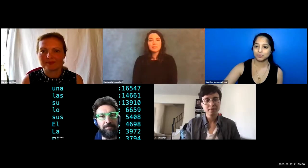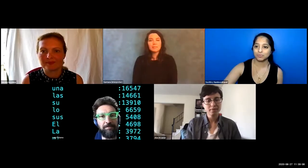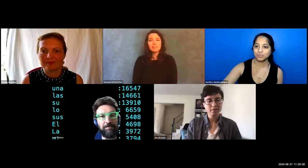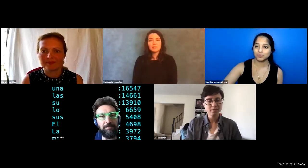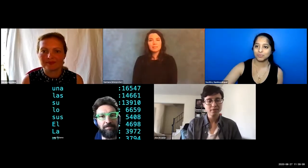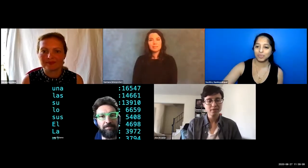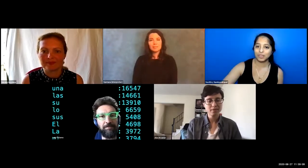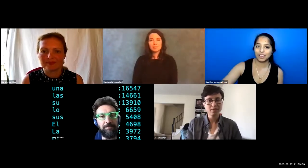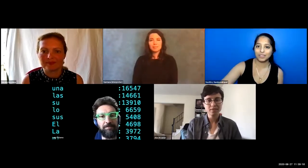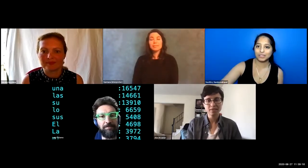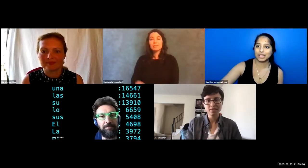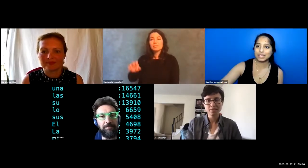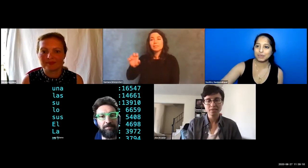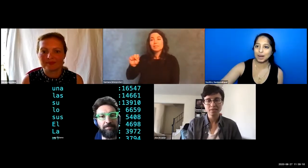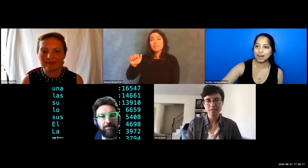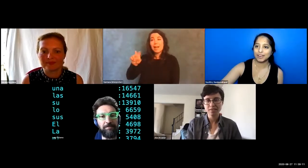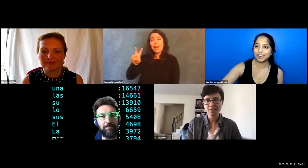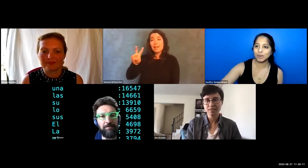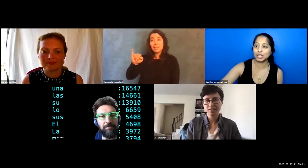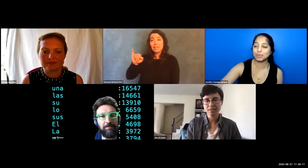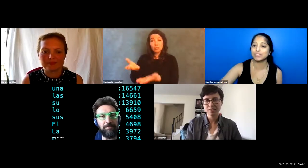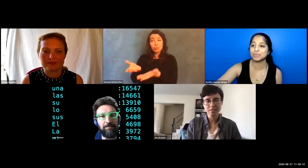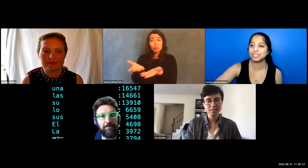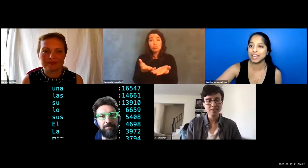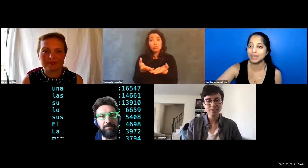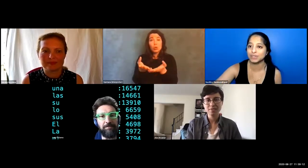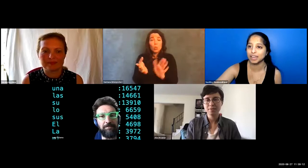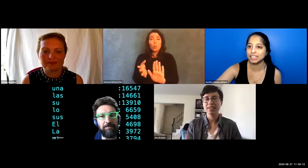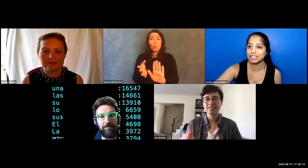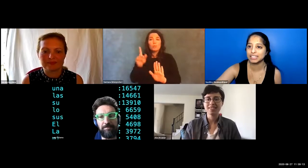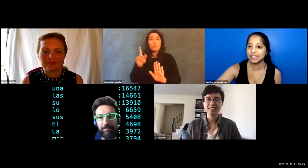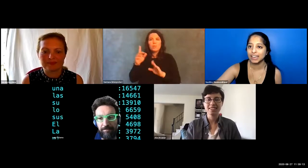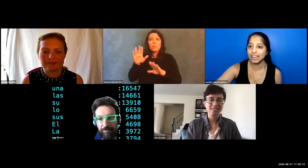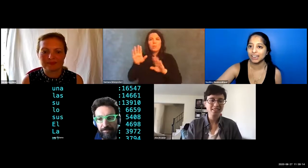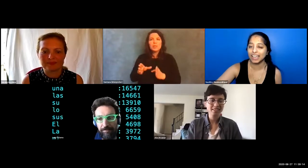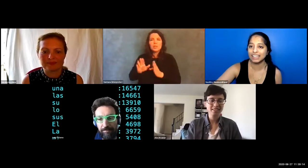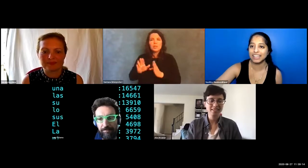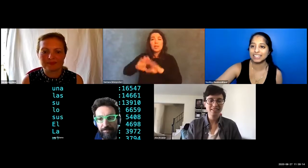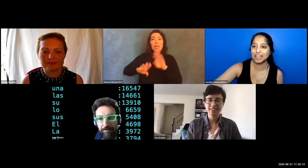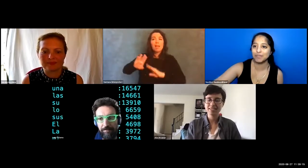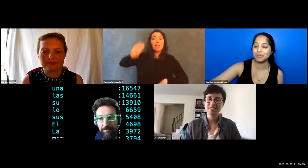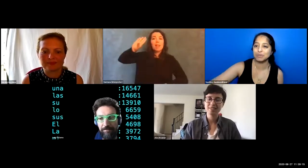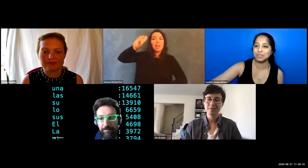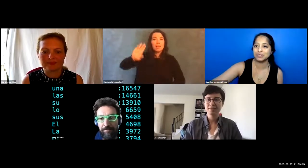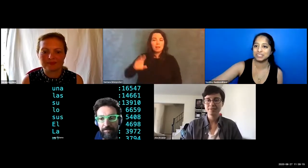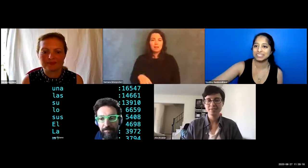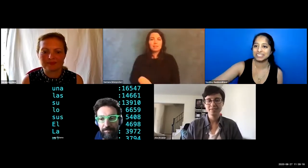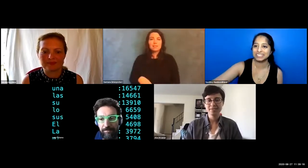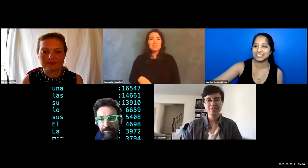Savithry Namboodiripad: Are there thoughts -- we have someone's hand is raised. Okay, yes, I muted you. .